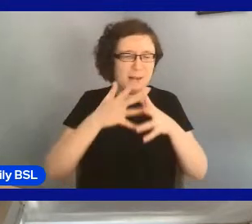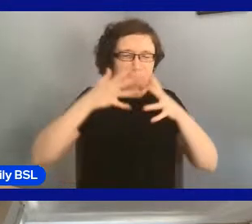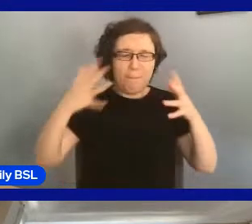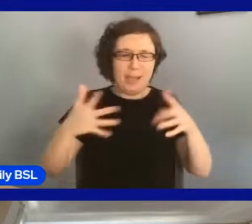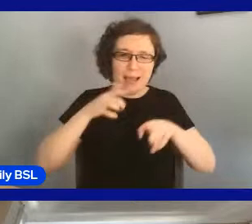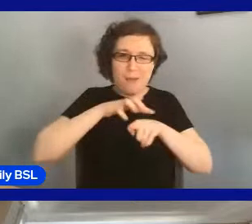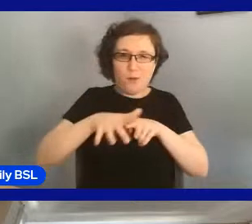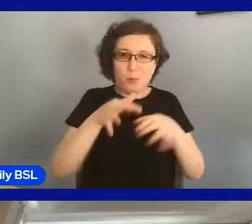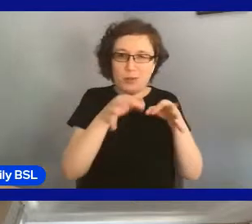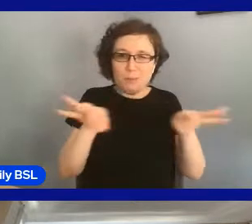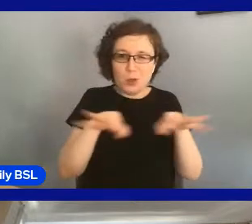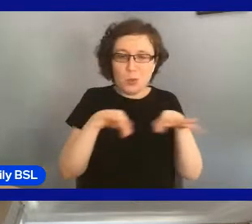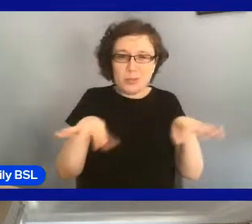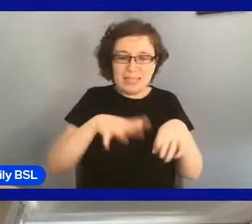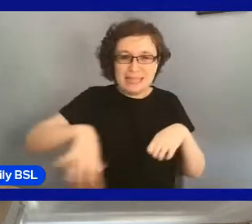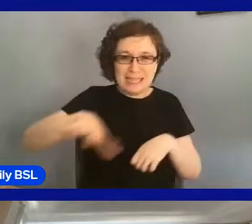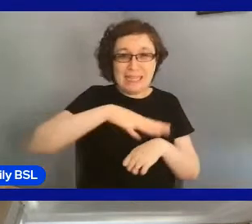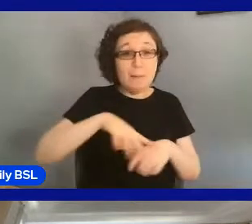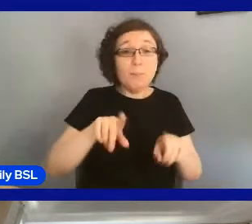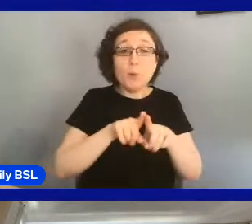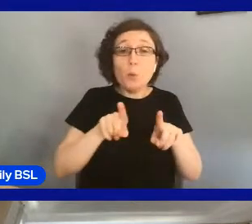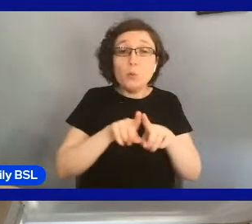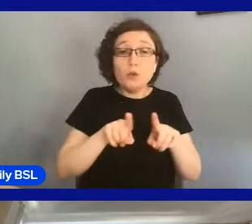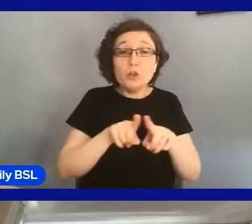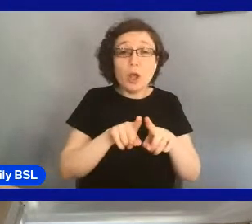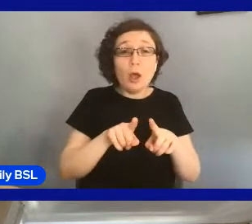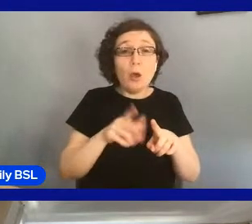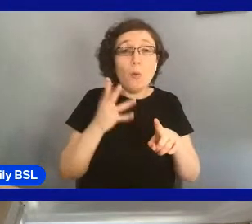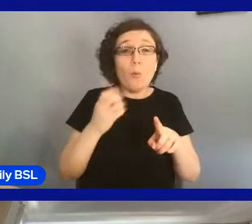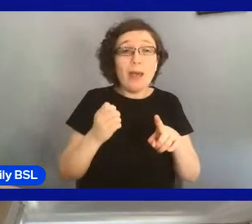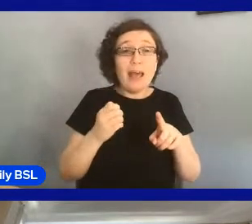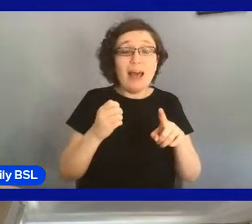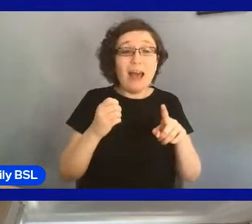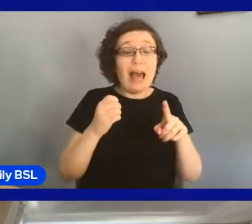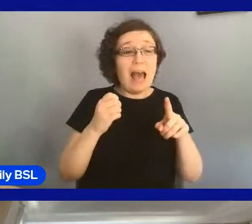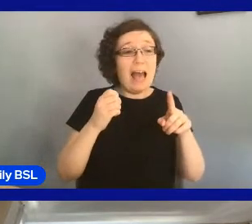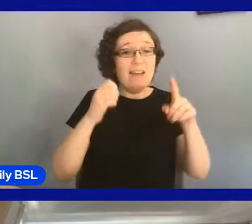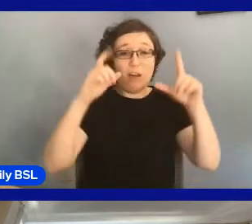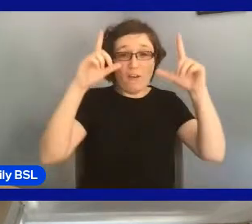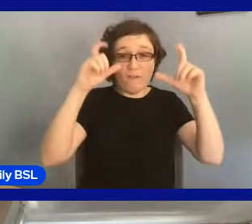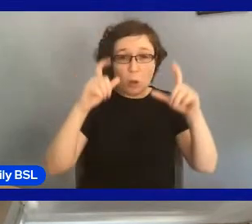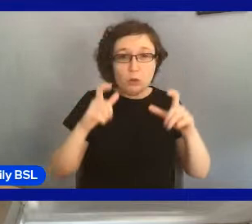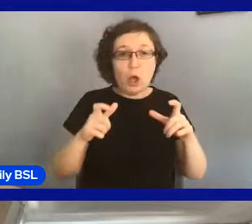things that we have done which is the technical focus of things. So we have got 22D hologram tours, one with